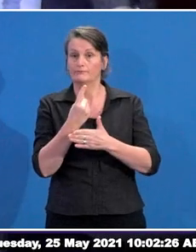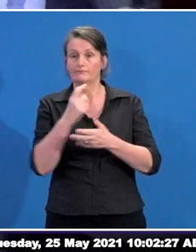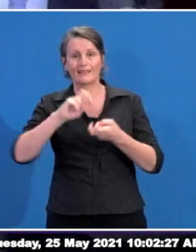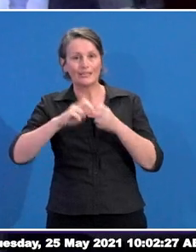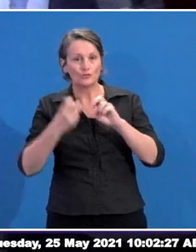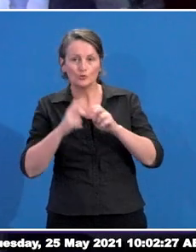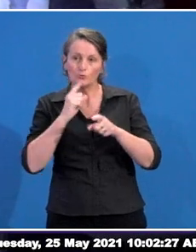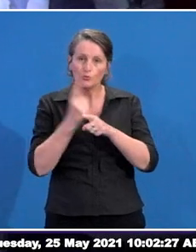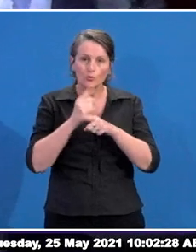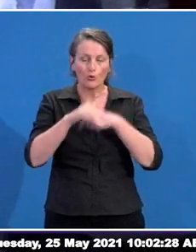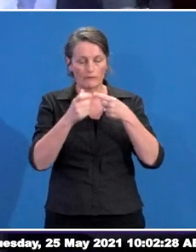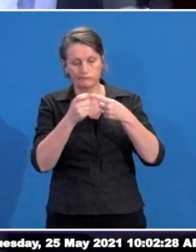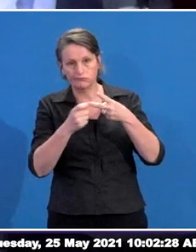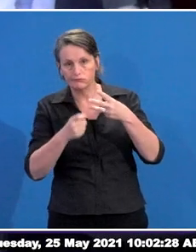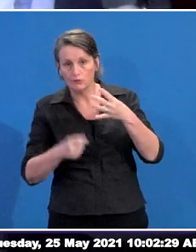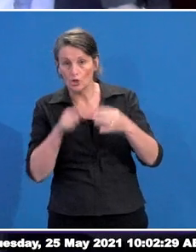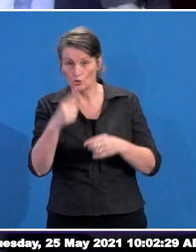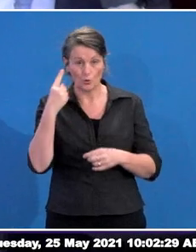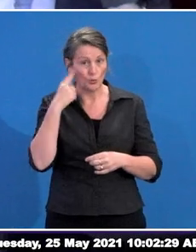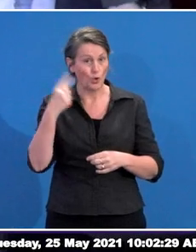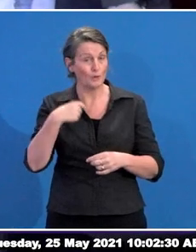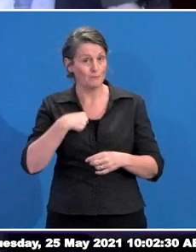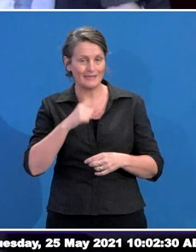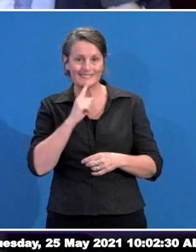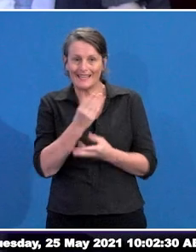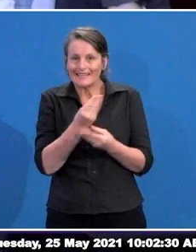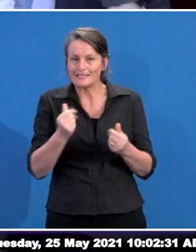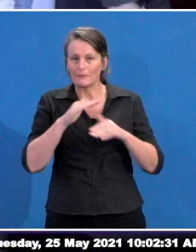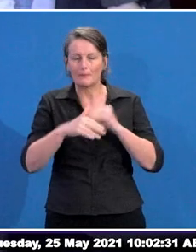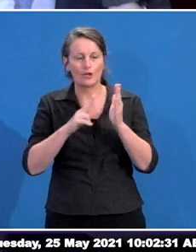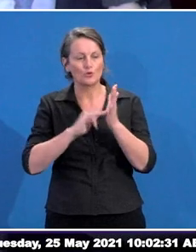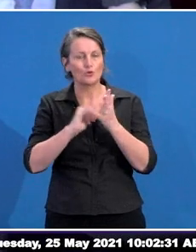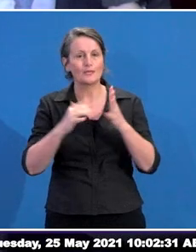And you heard me say something about the New South Wales Ombudsman